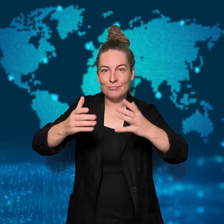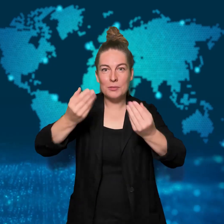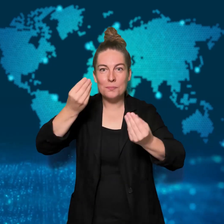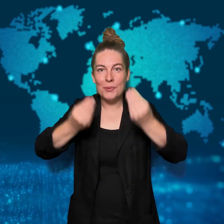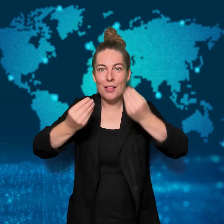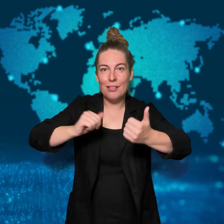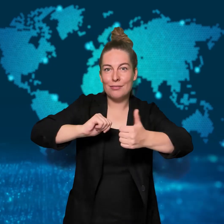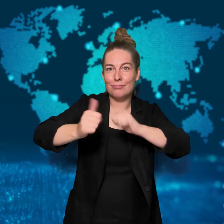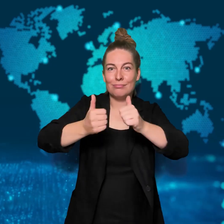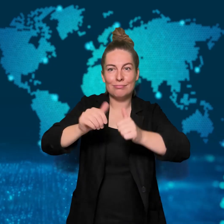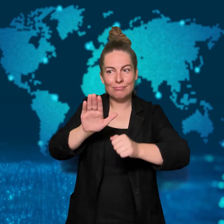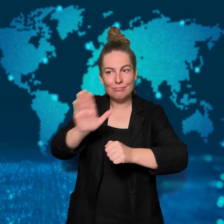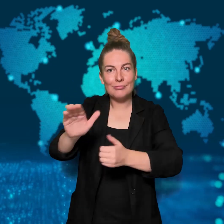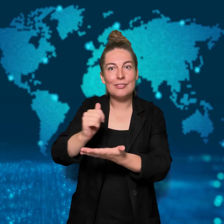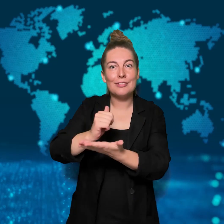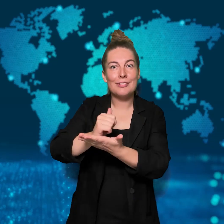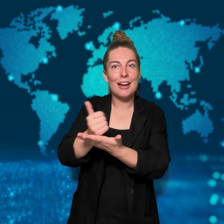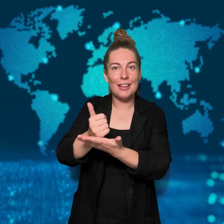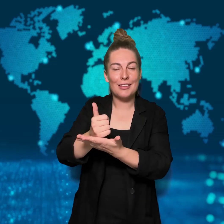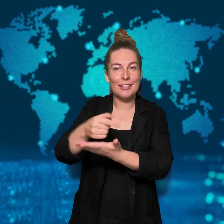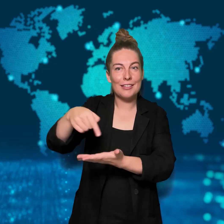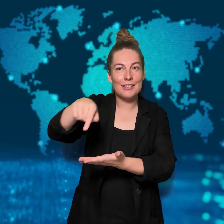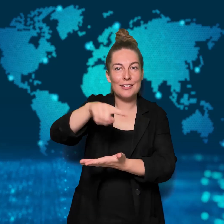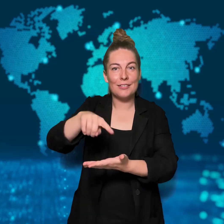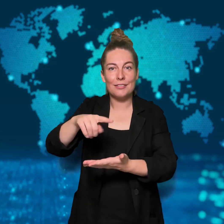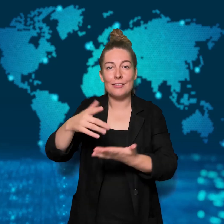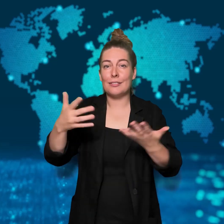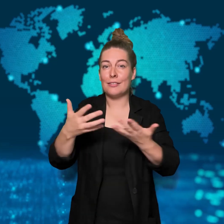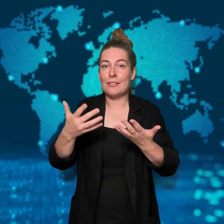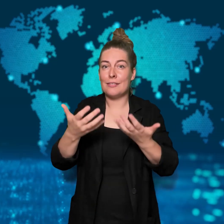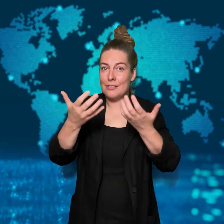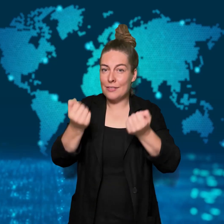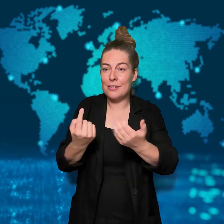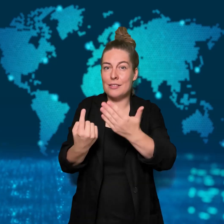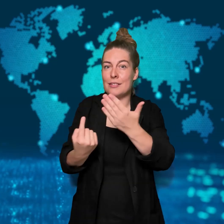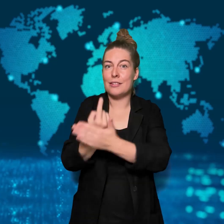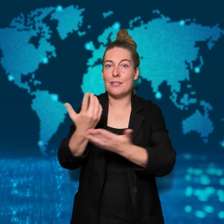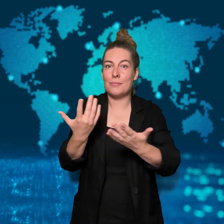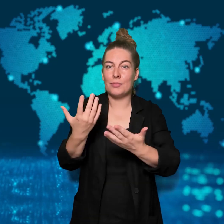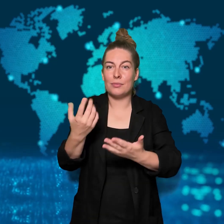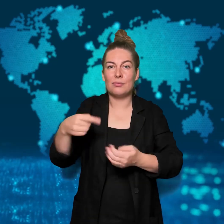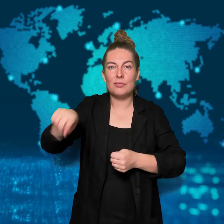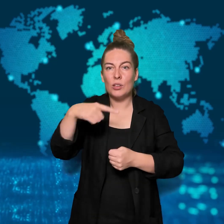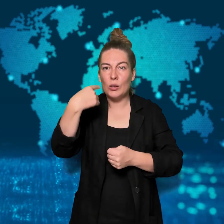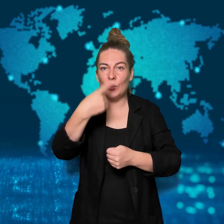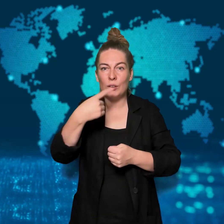criticism from anti-LGBTQ+ groups.